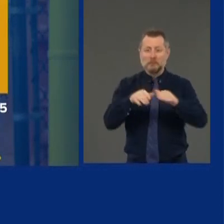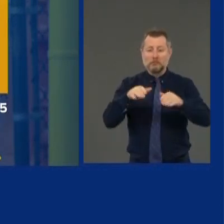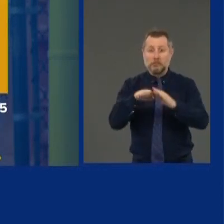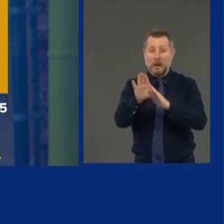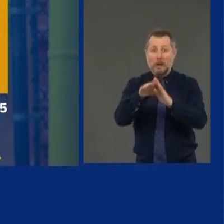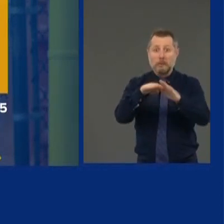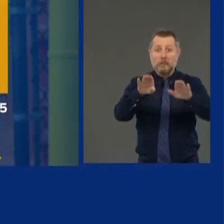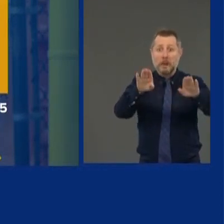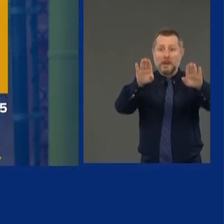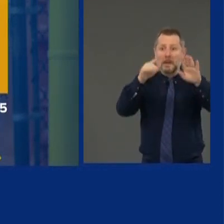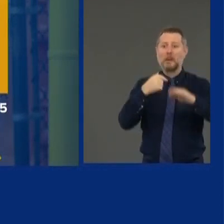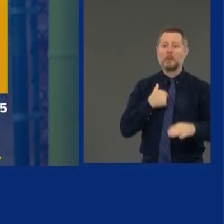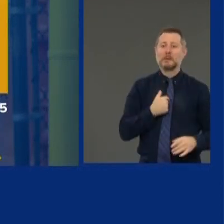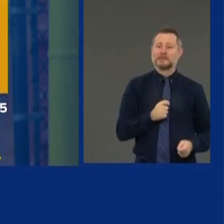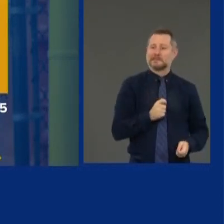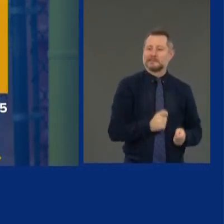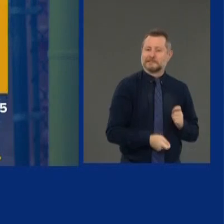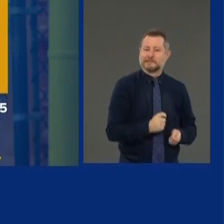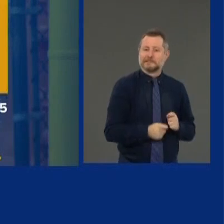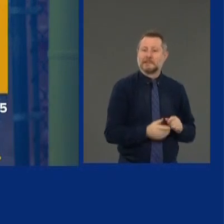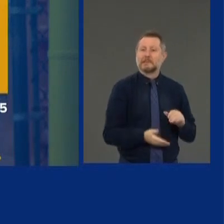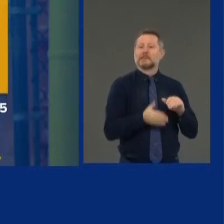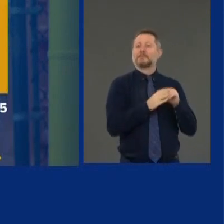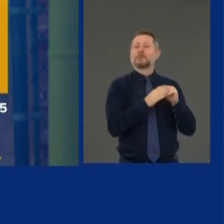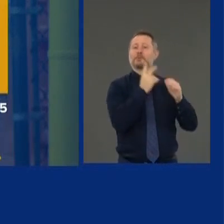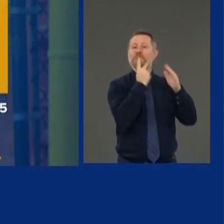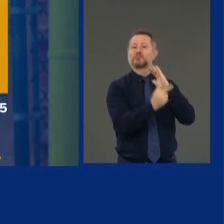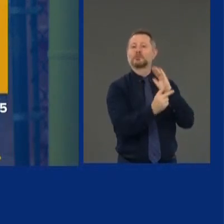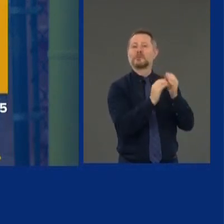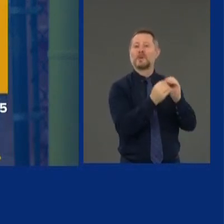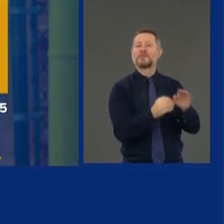IN OTHER WORDS, WHEN THEY SEE